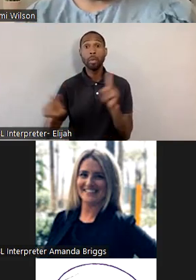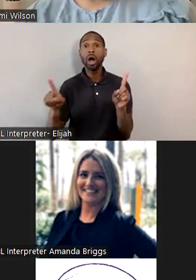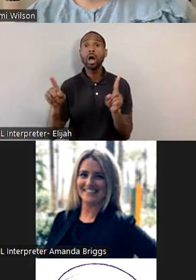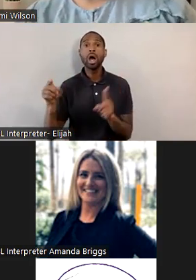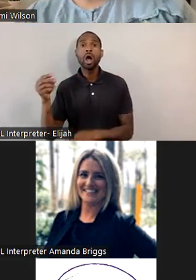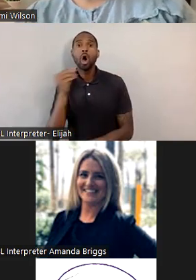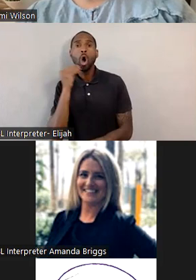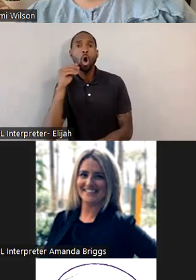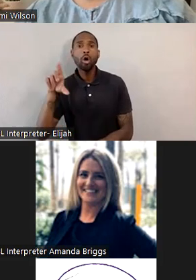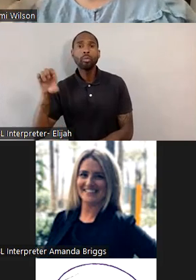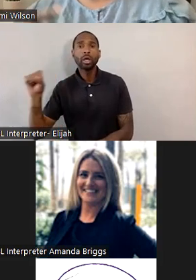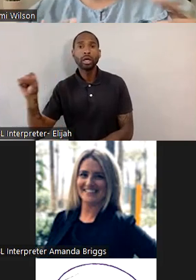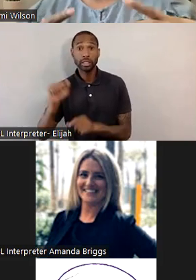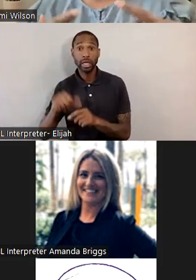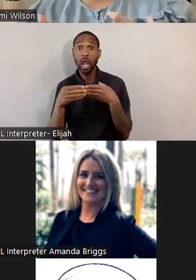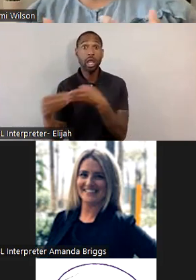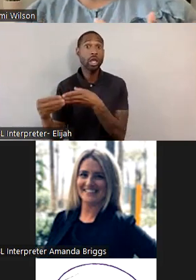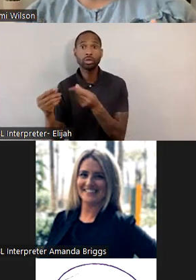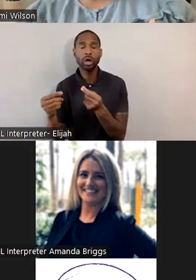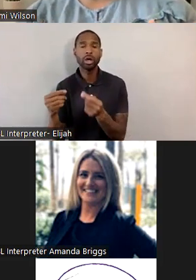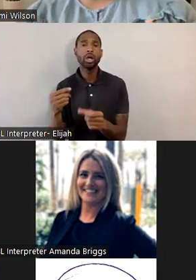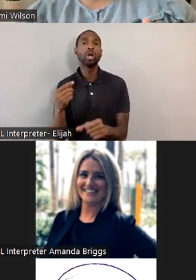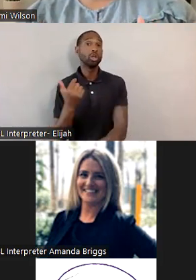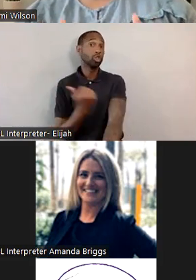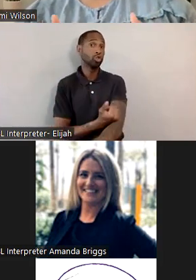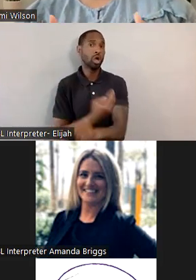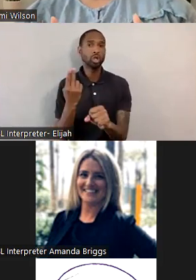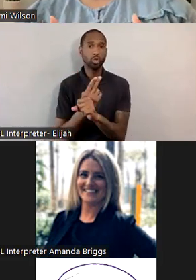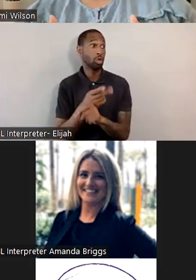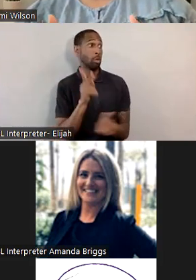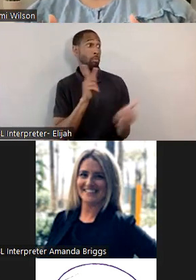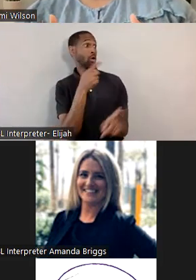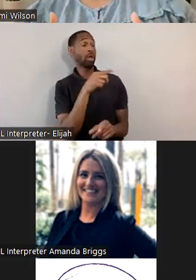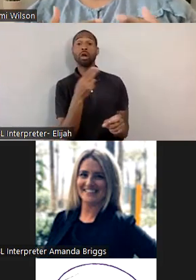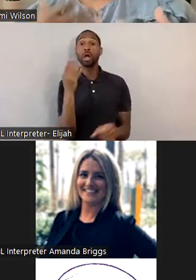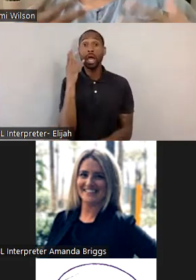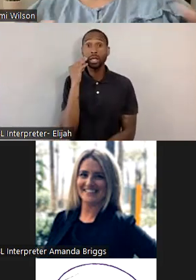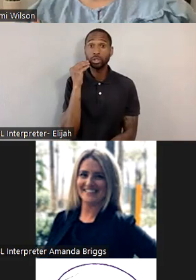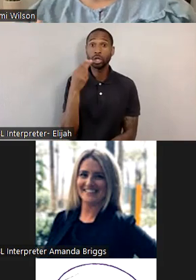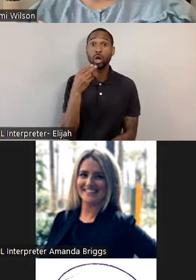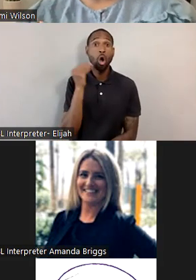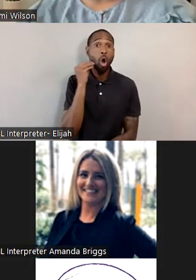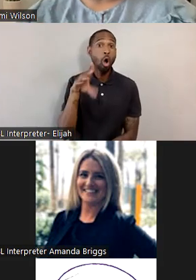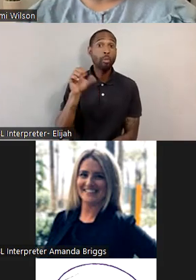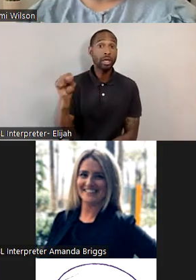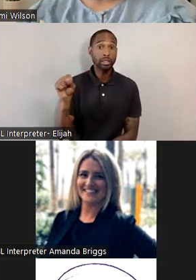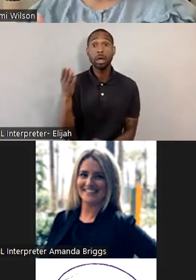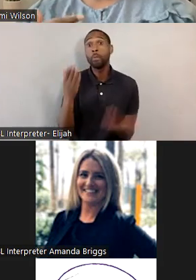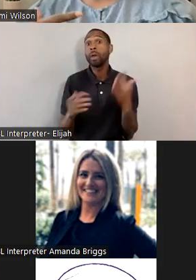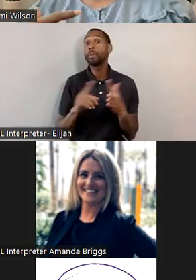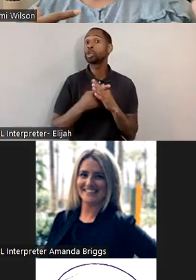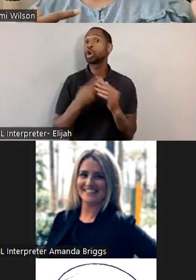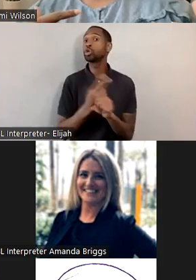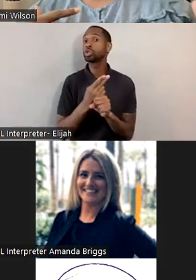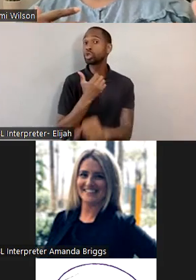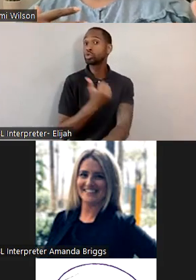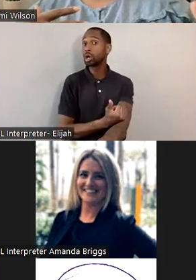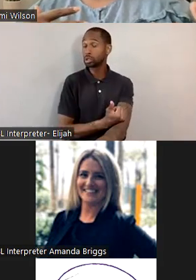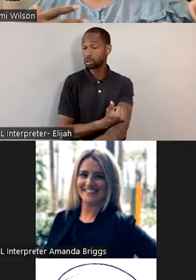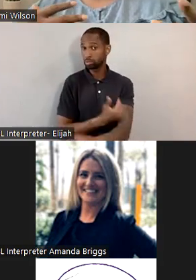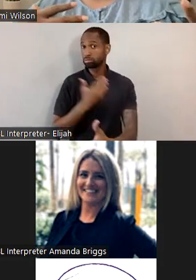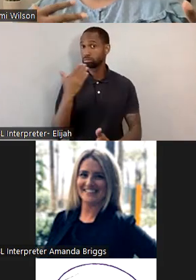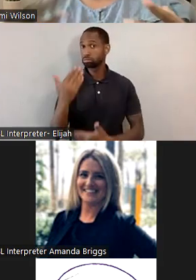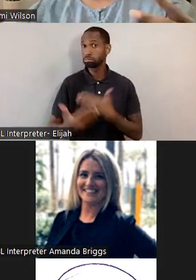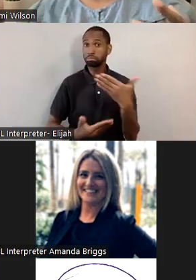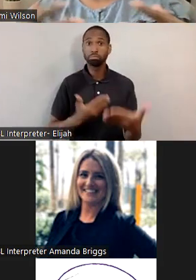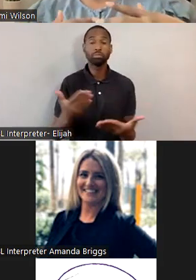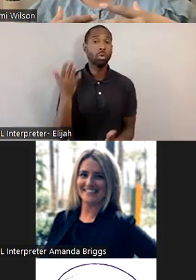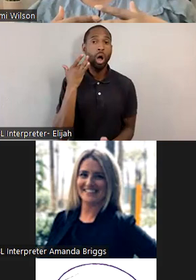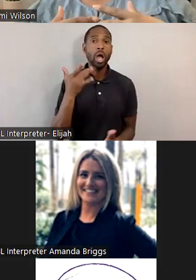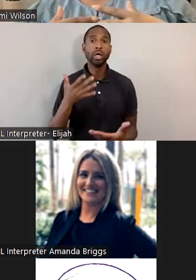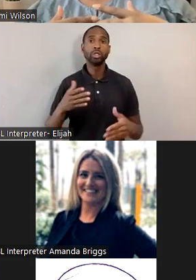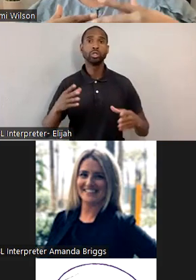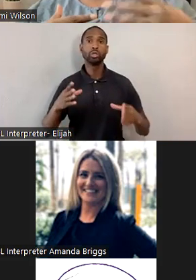So people experiencing homelessness may began using drugs to adapt. So they might